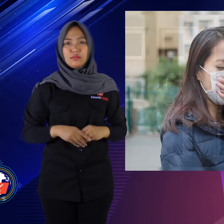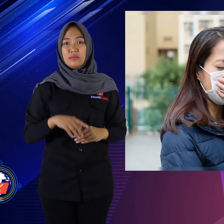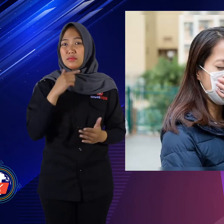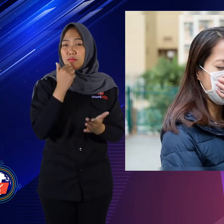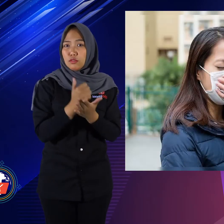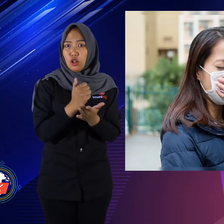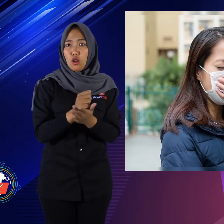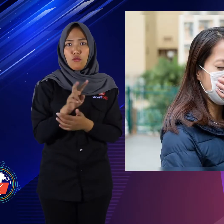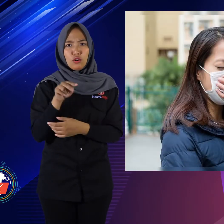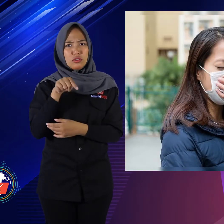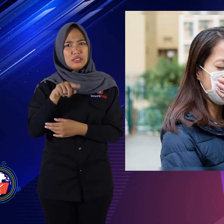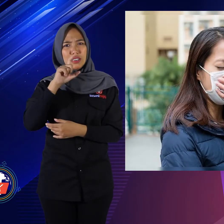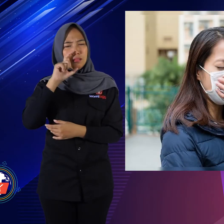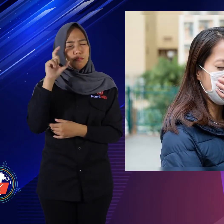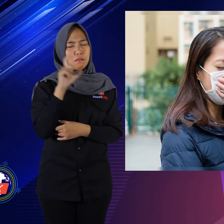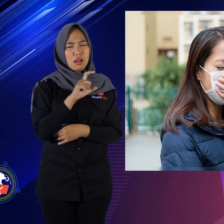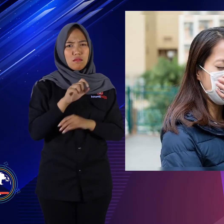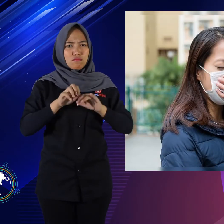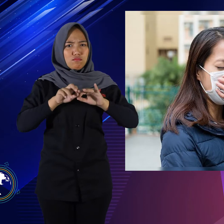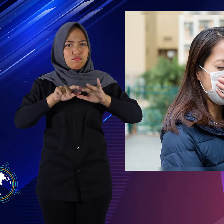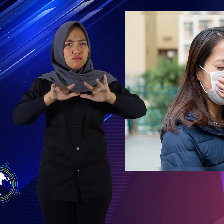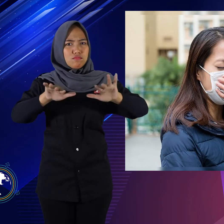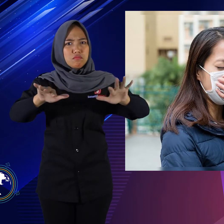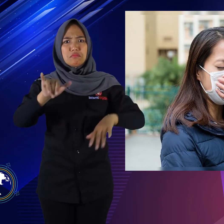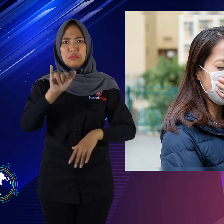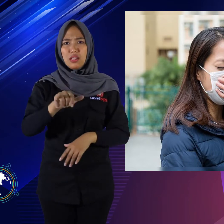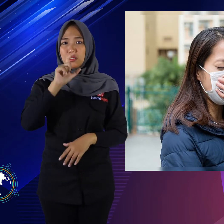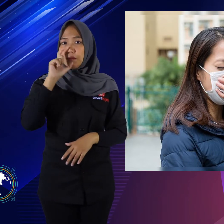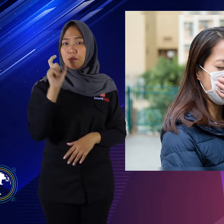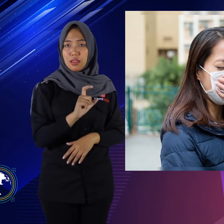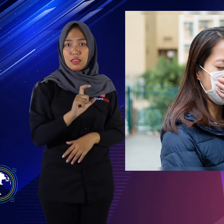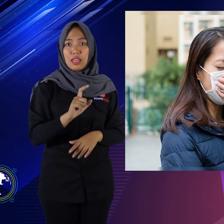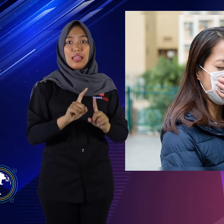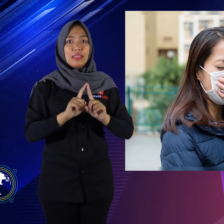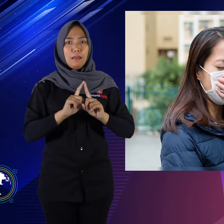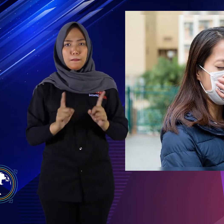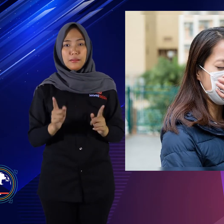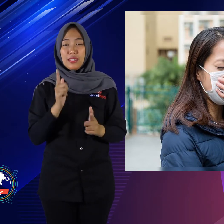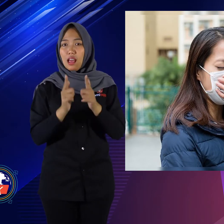Wow, the infection is so fast, but don't worry,